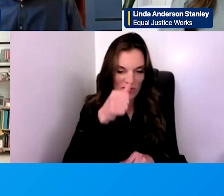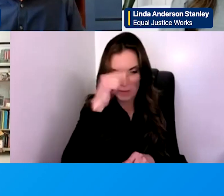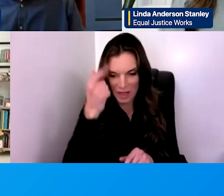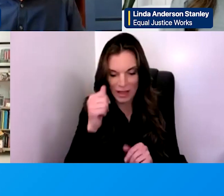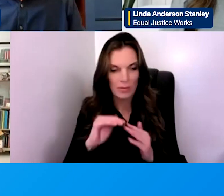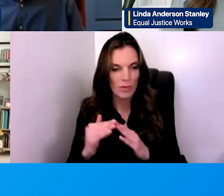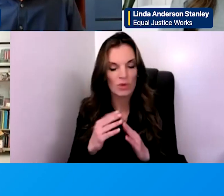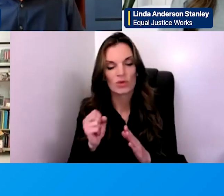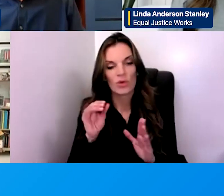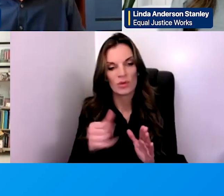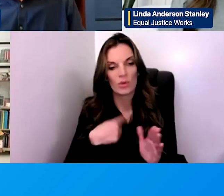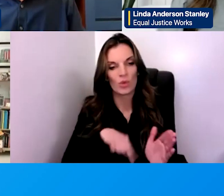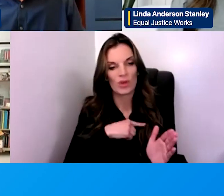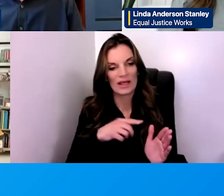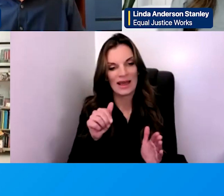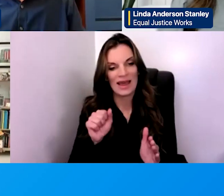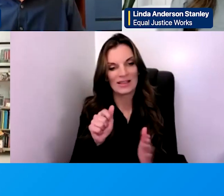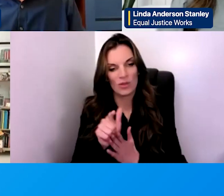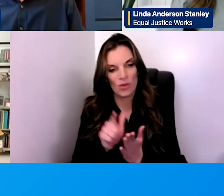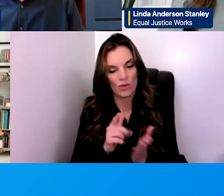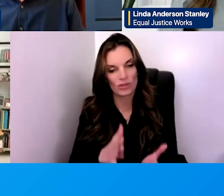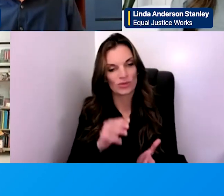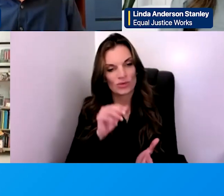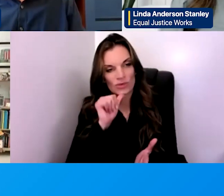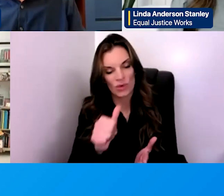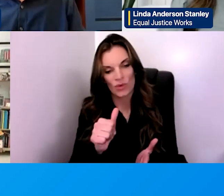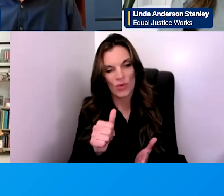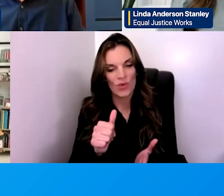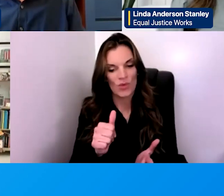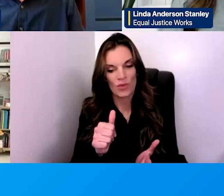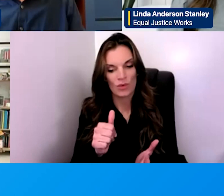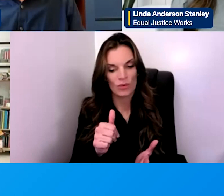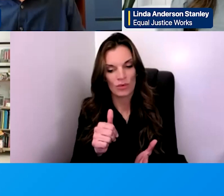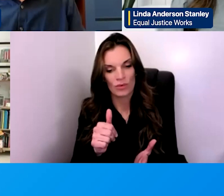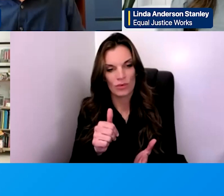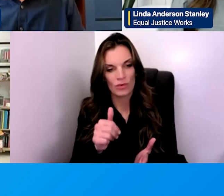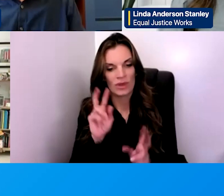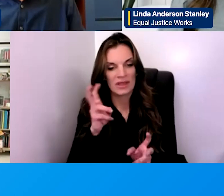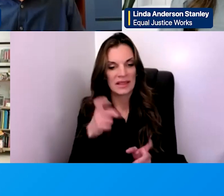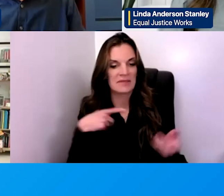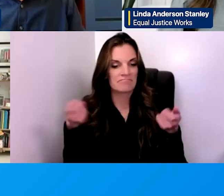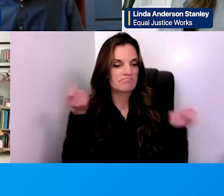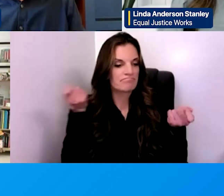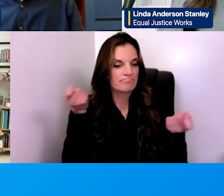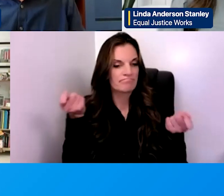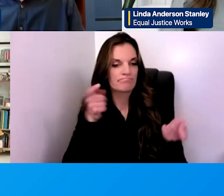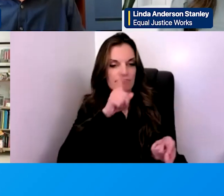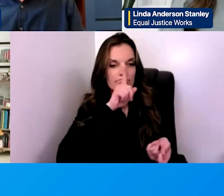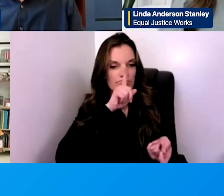So that we as lawyers don't -- we are like the gate keepers of the knowledge and processes that